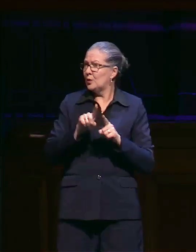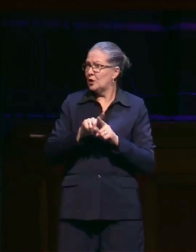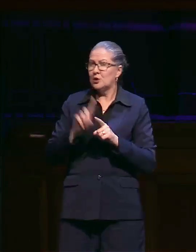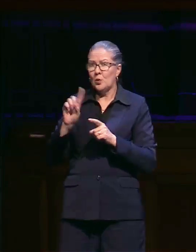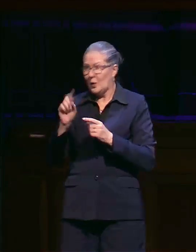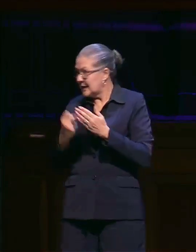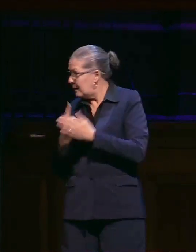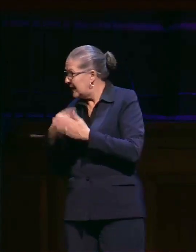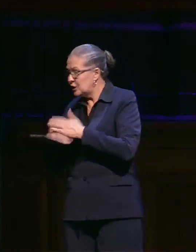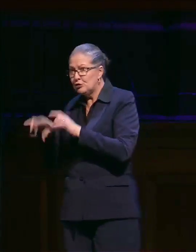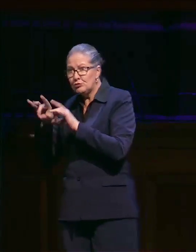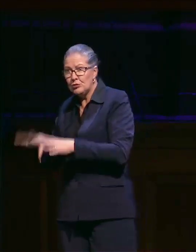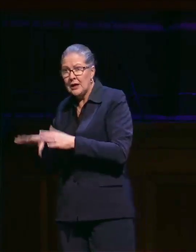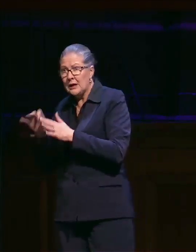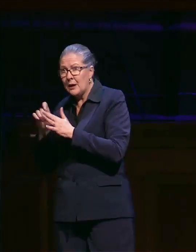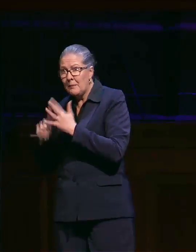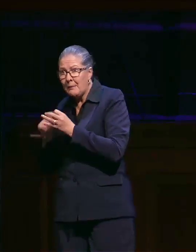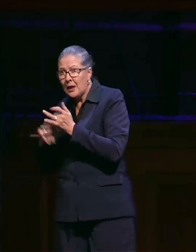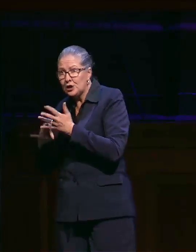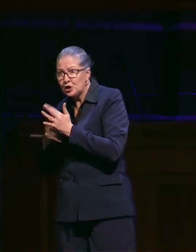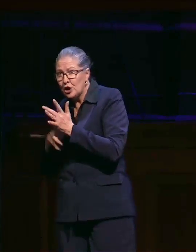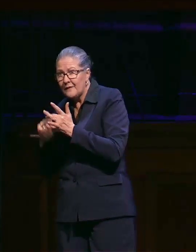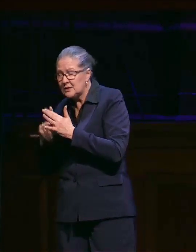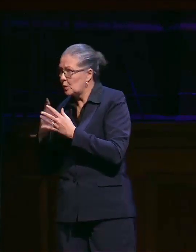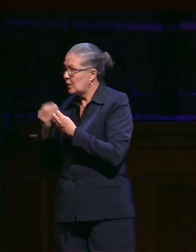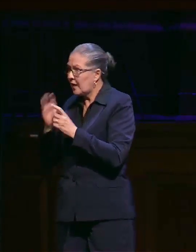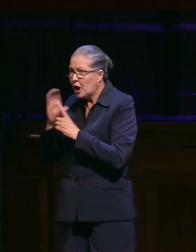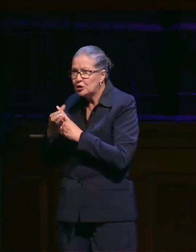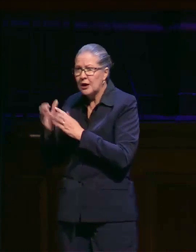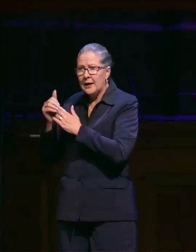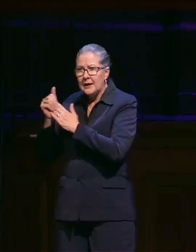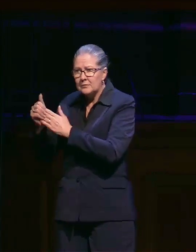including strengthening culture and leadership increasing flexibility and